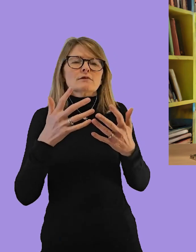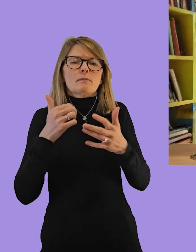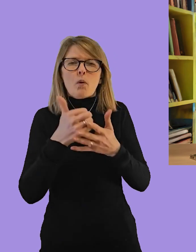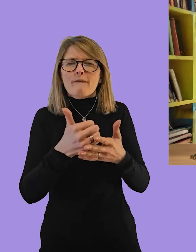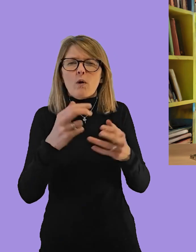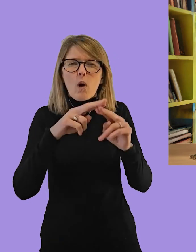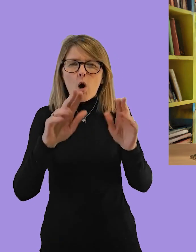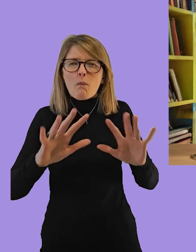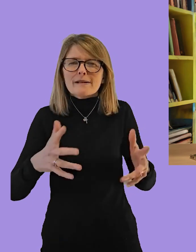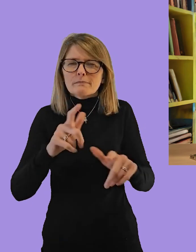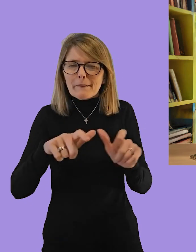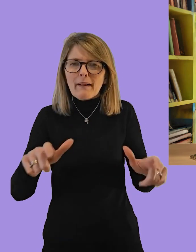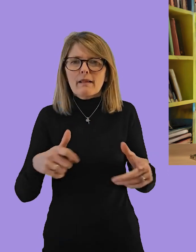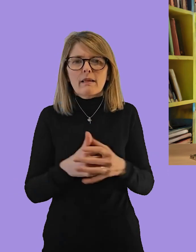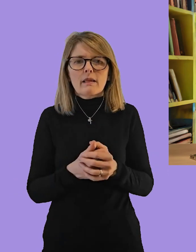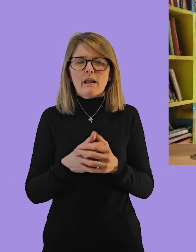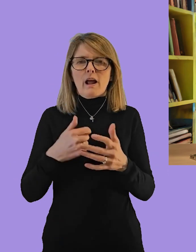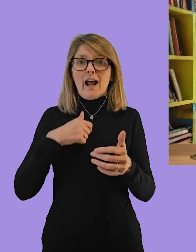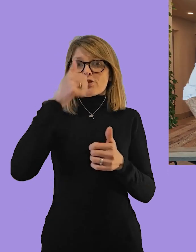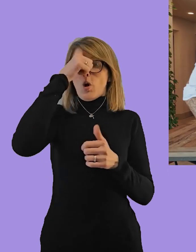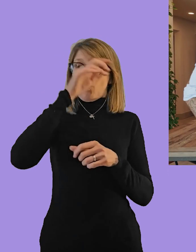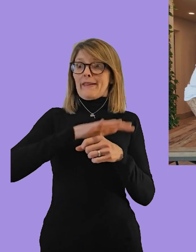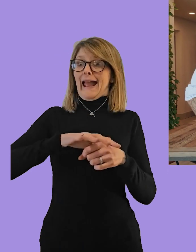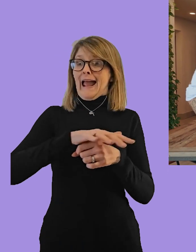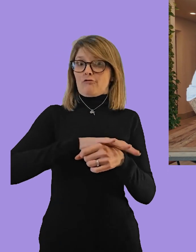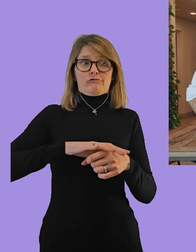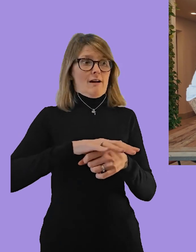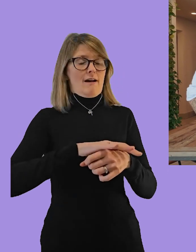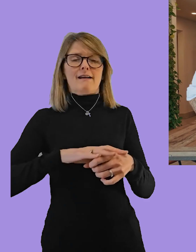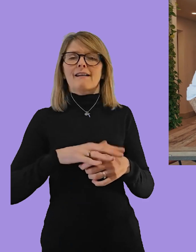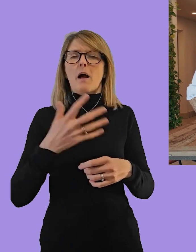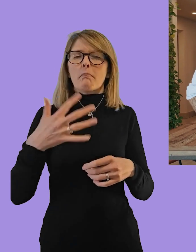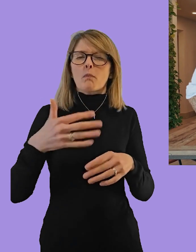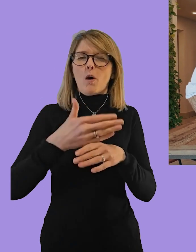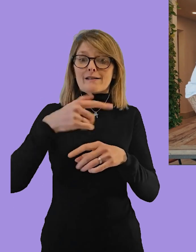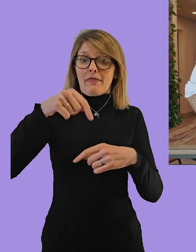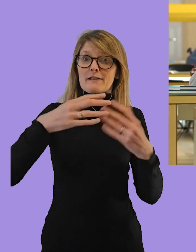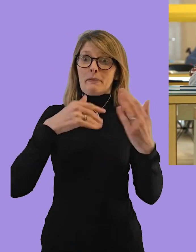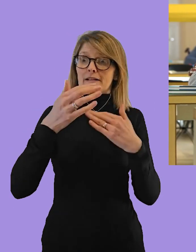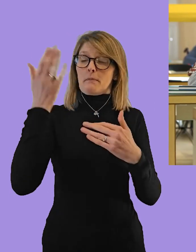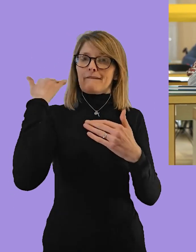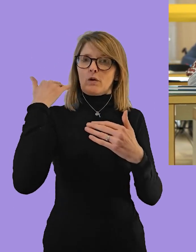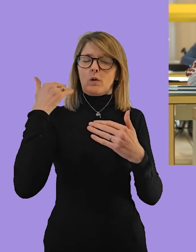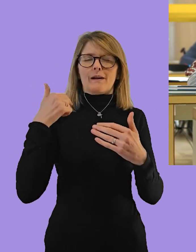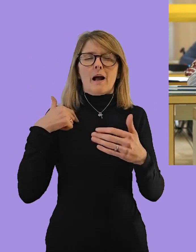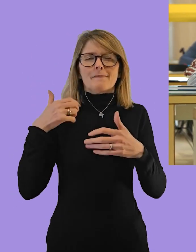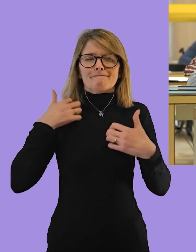having previously worked in this very building. I'm looking forward to supporting the organisation with volunteer recruitment